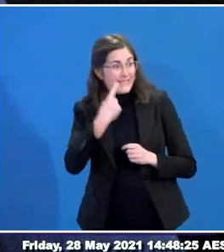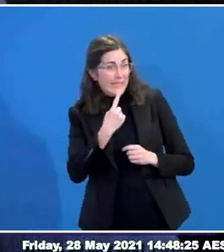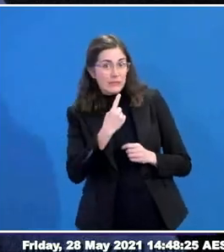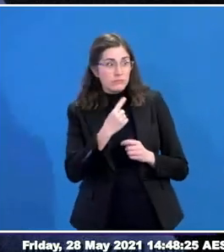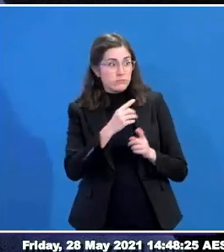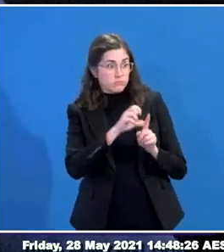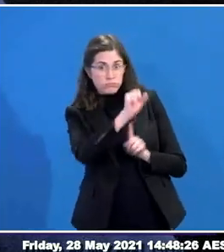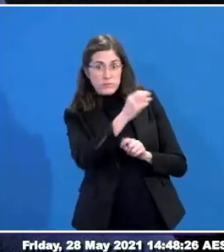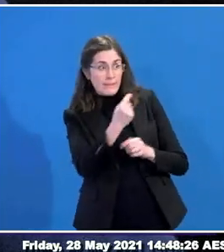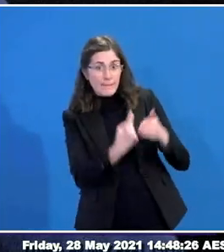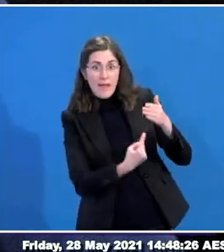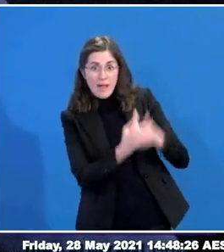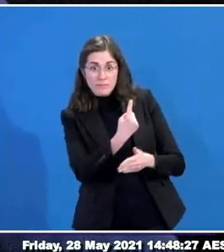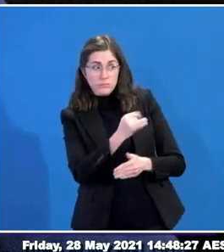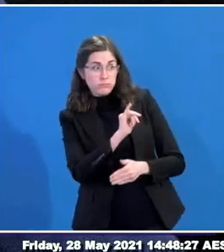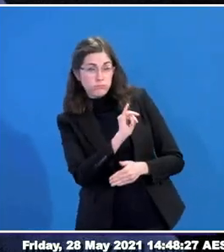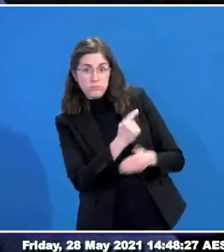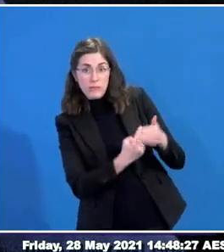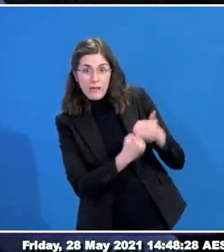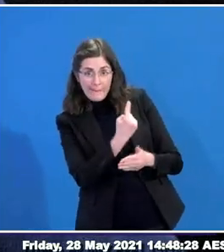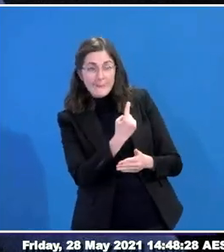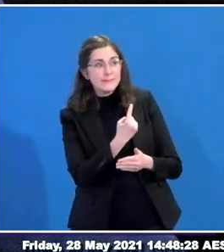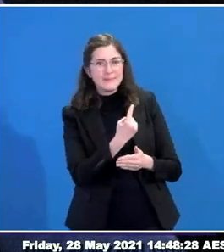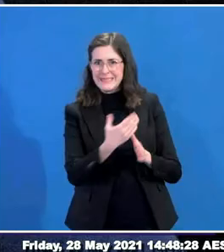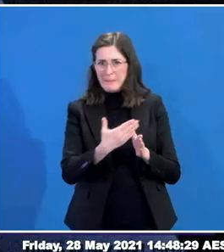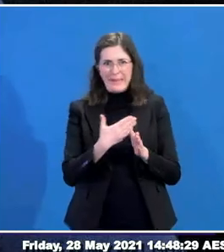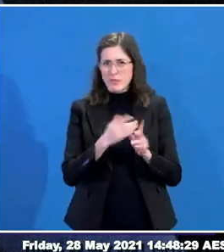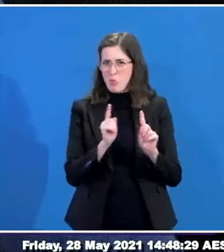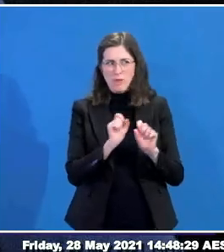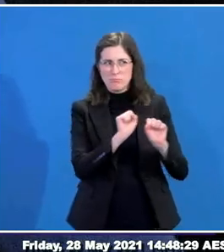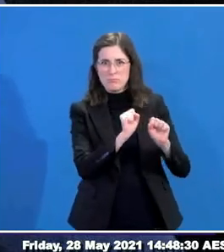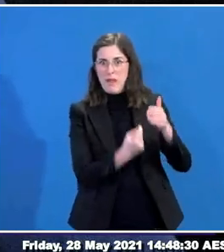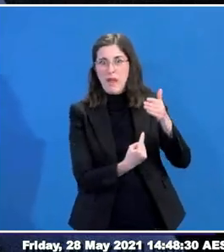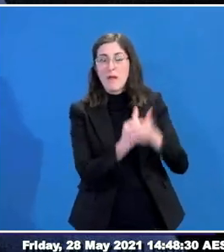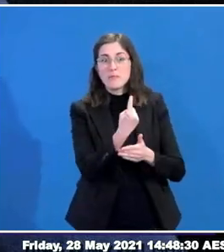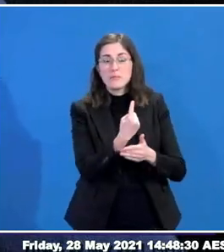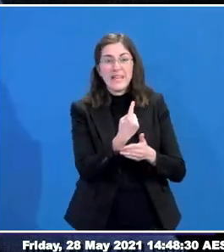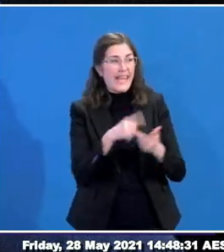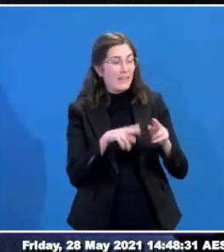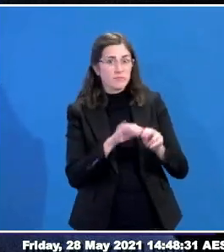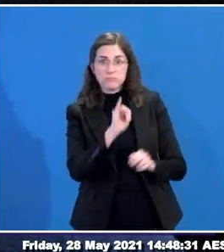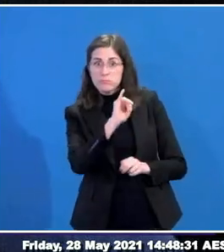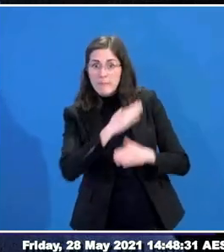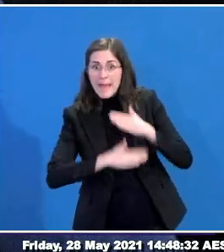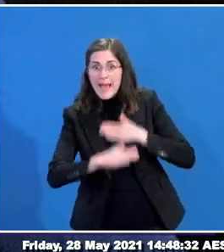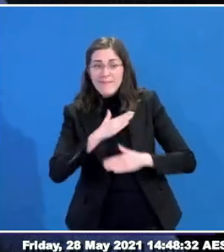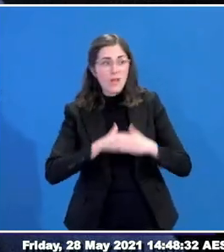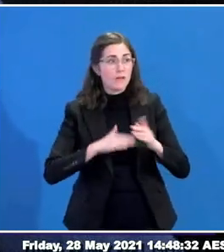nature of certain incidents which may suggest that there has been misbehaviour